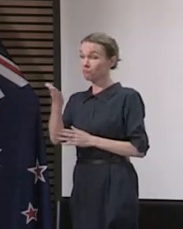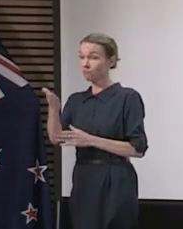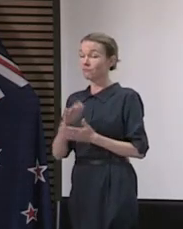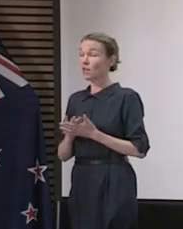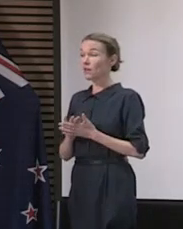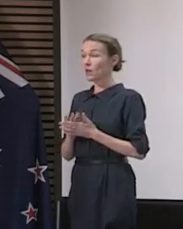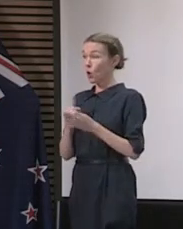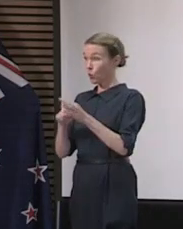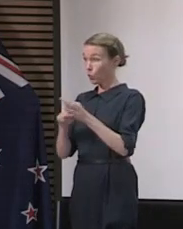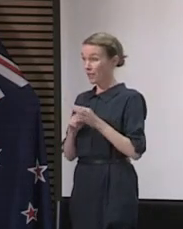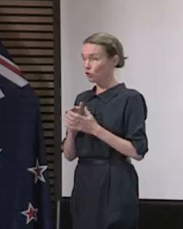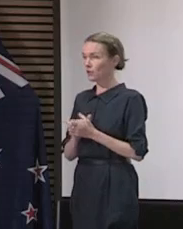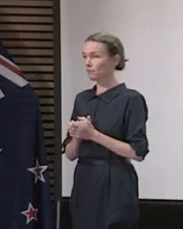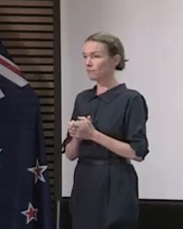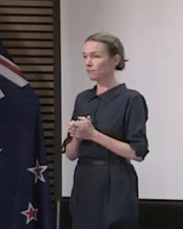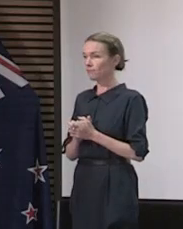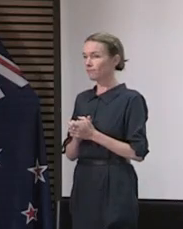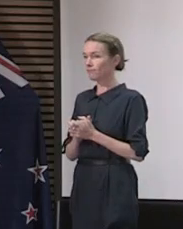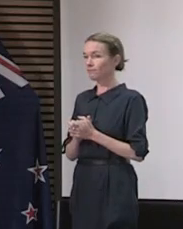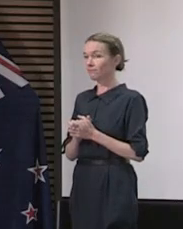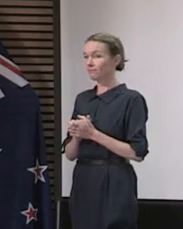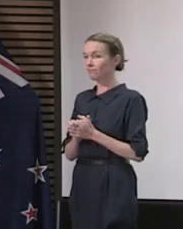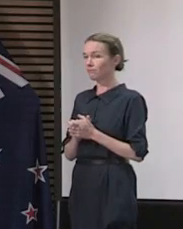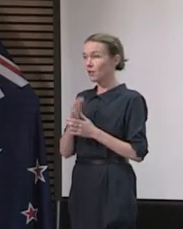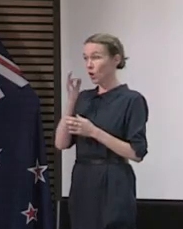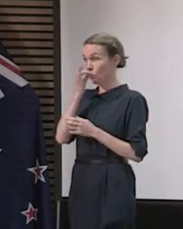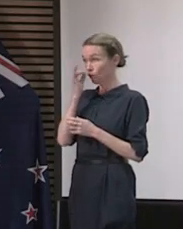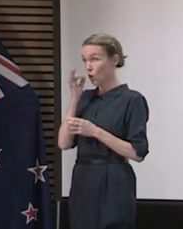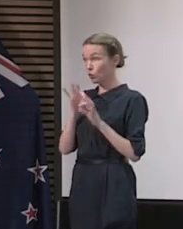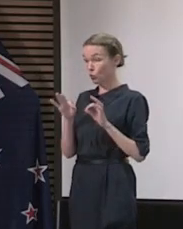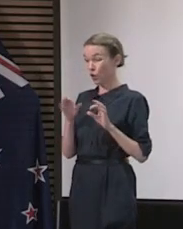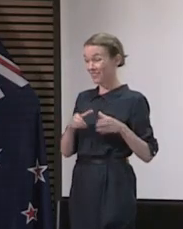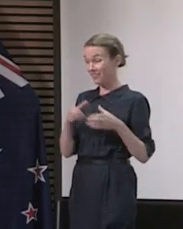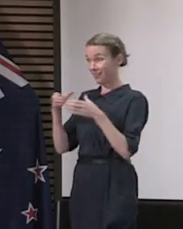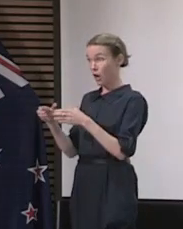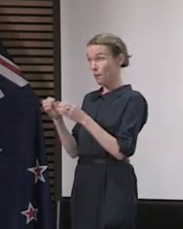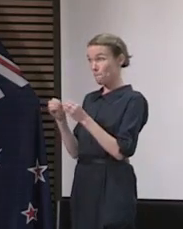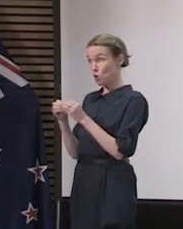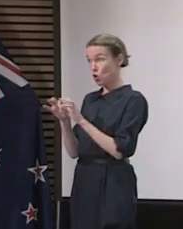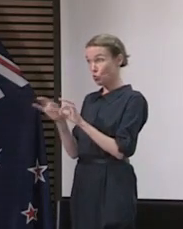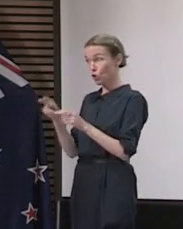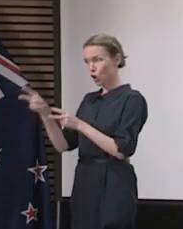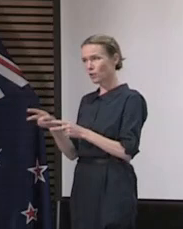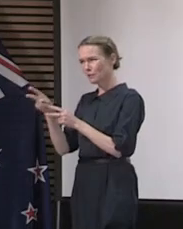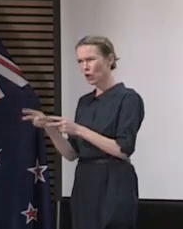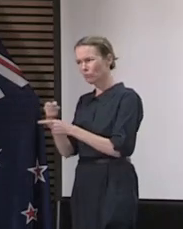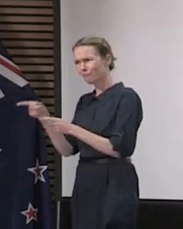On the Burwood group, are you able to give us an update of how many remain,